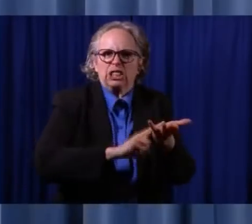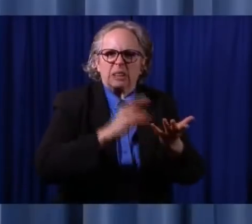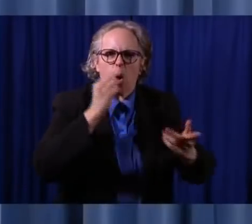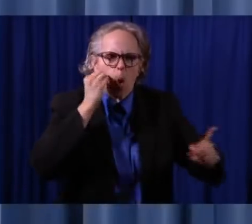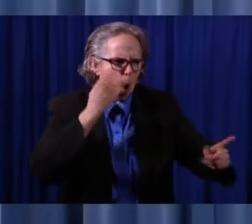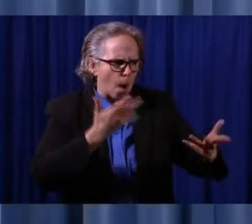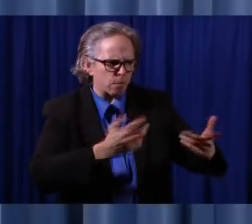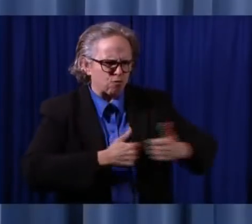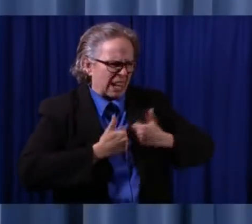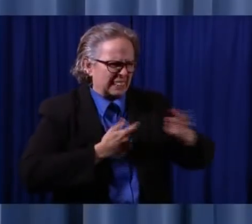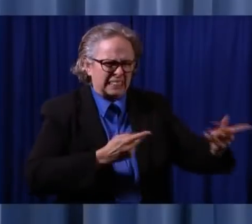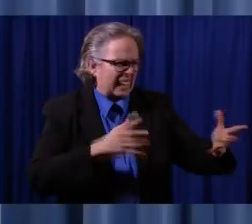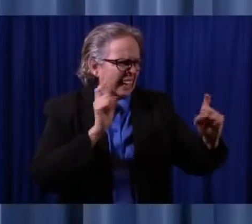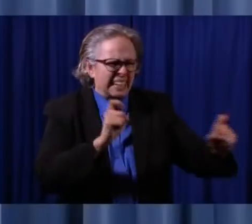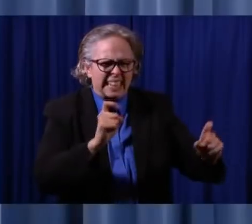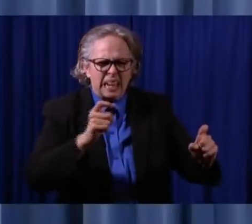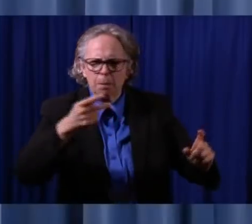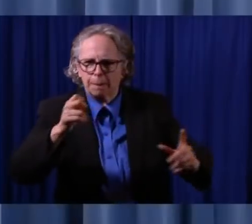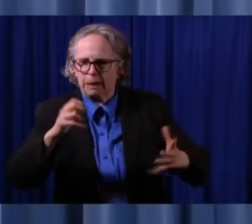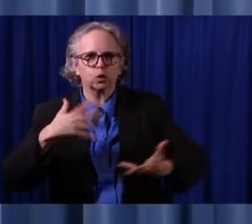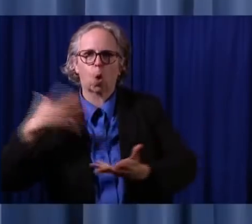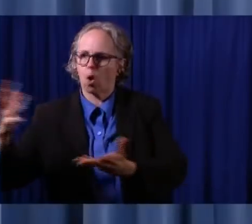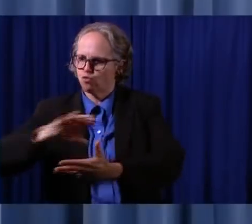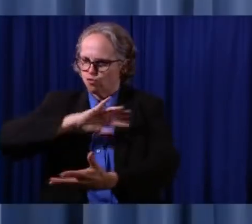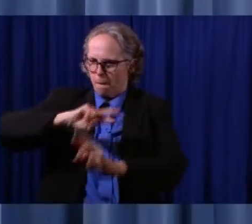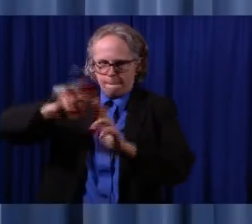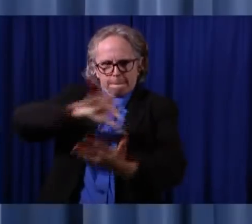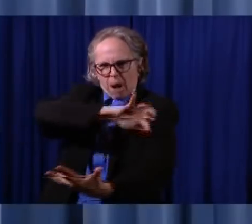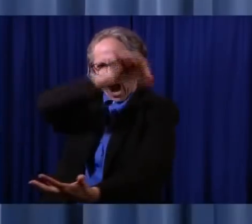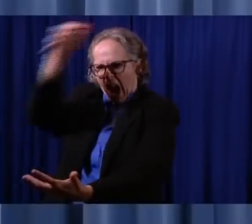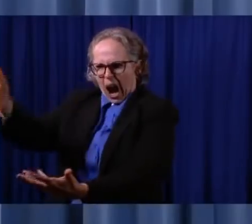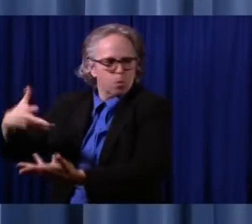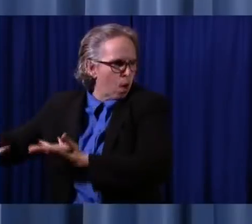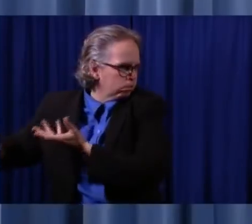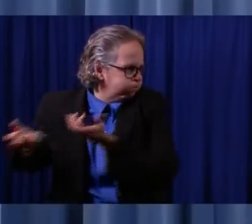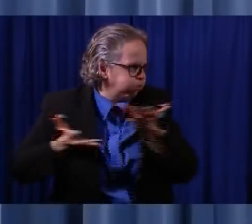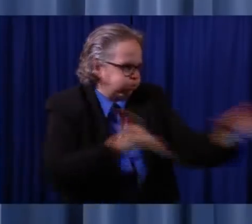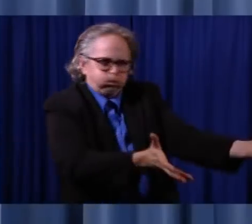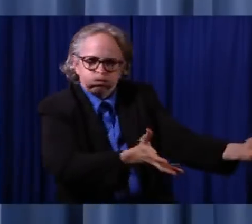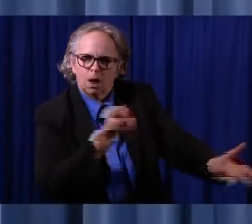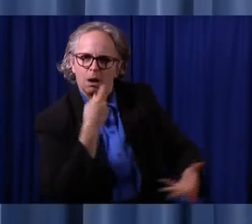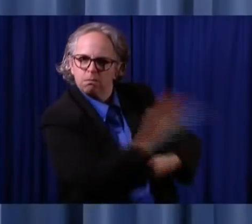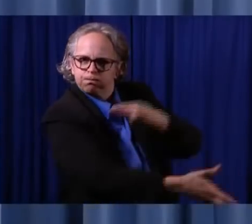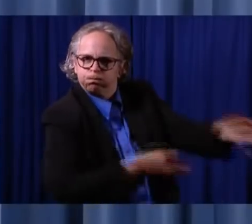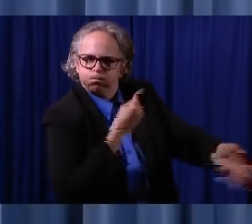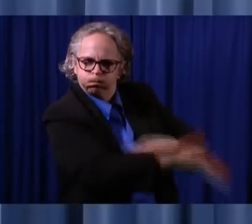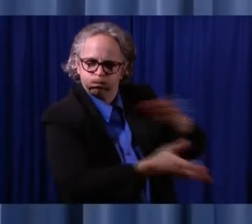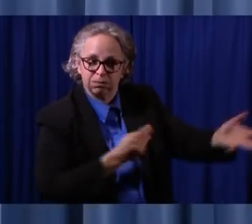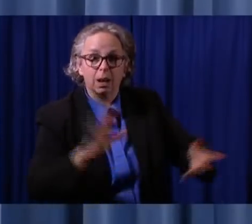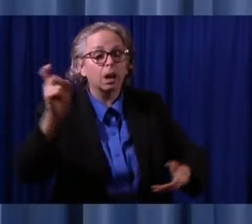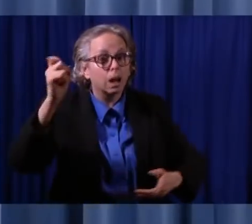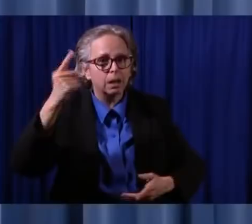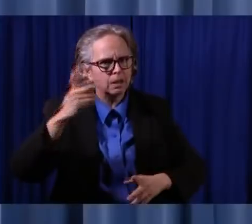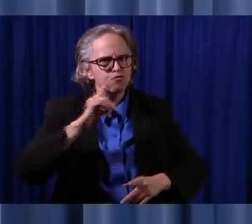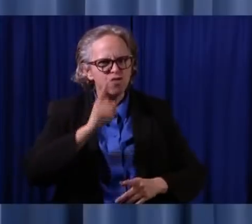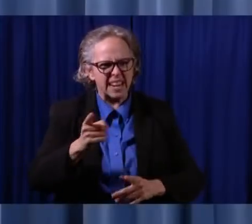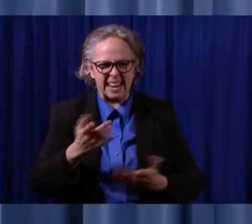AND WAS STORED BY OHIO HOSPITALS THROUGHOUT THE STATE AND WILL BE DISTRIBUTED TO RESIDENTS AND STAFF AT LONG- TERM CARE FACILITIES SHOULD THEY SEE A SPIKE IN COVID-19 CASES. I WANT TO MAKE SURE EVERYBODY